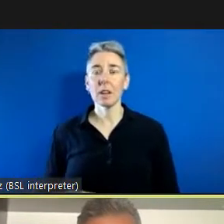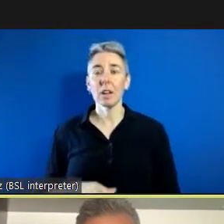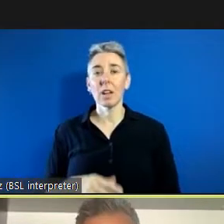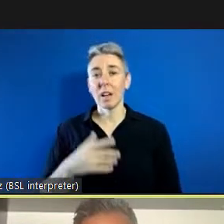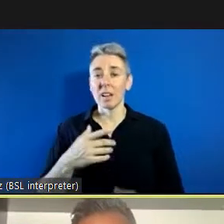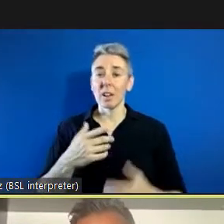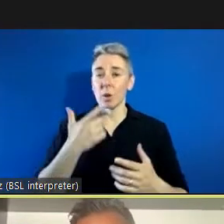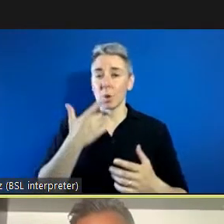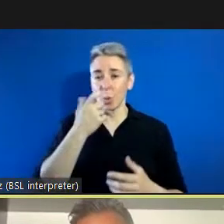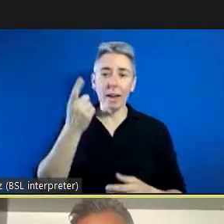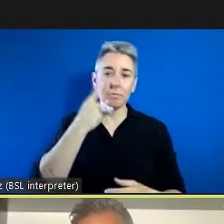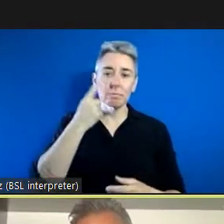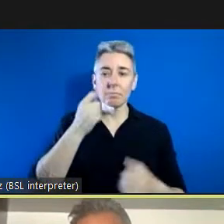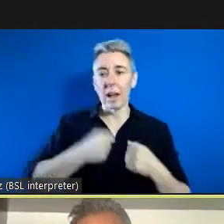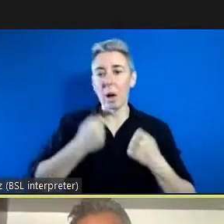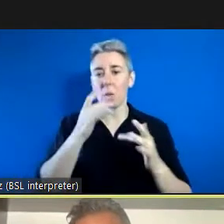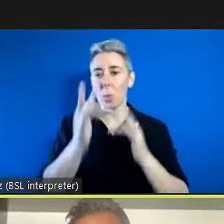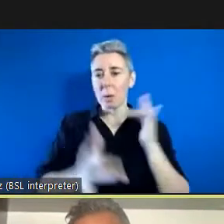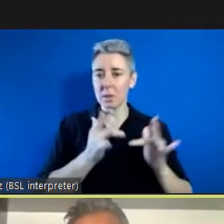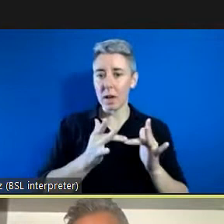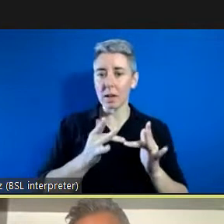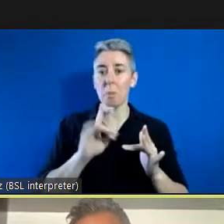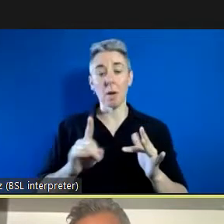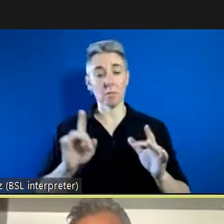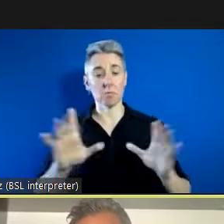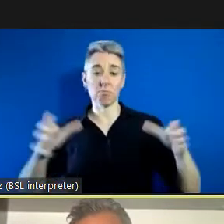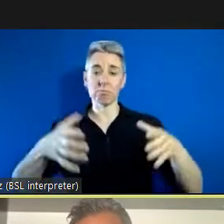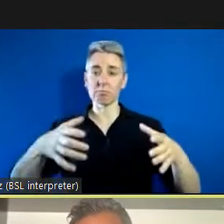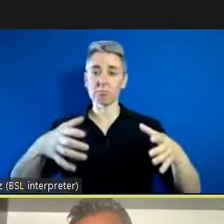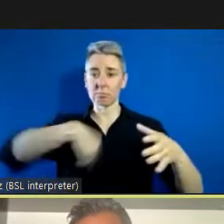the website will be at the end. But 85% of our team is made up of